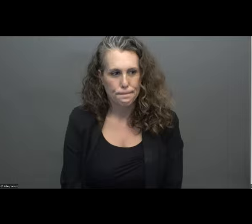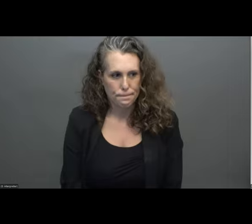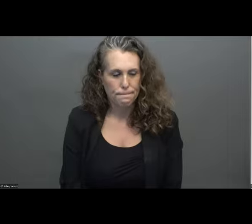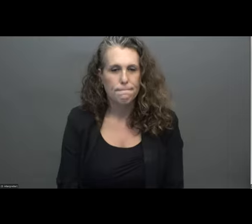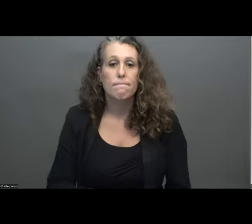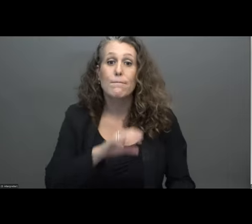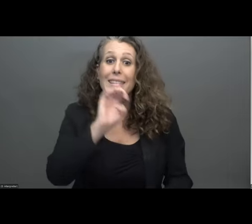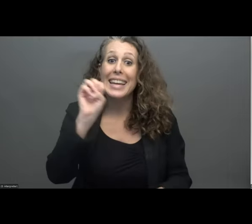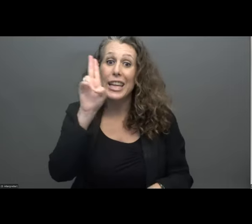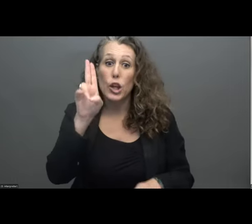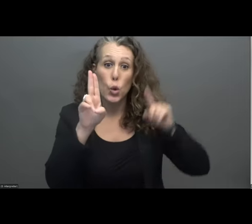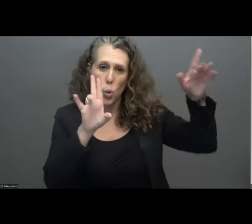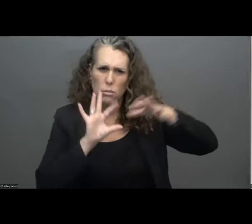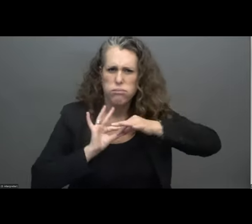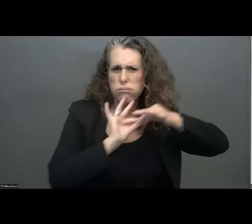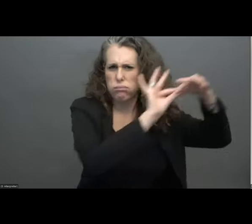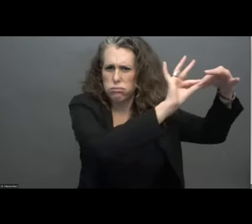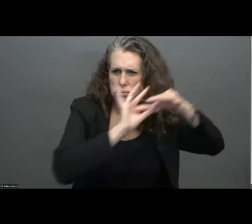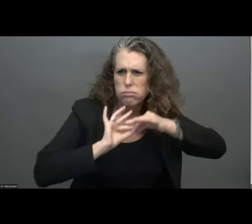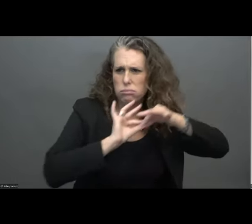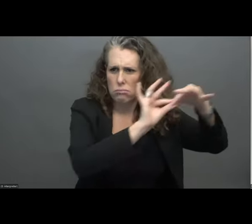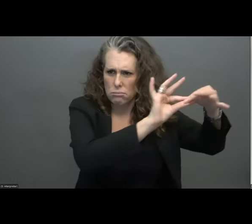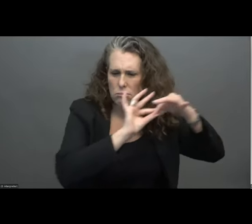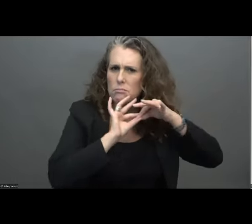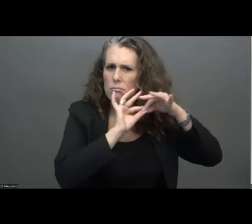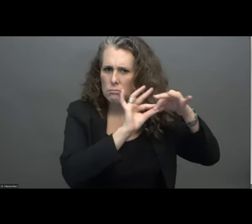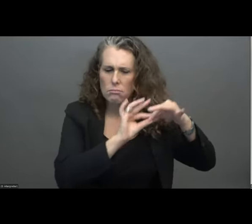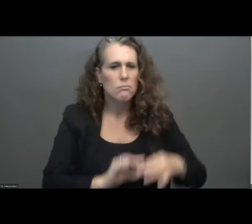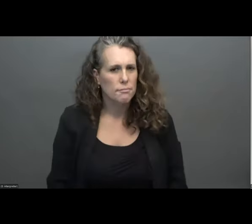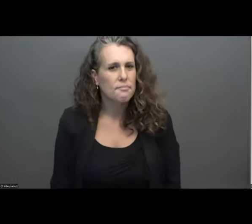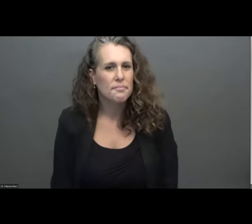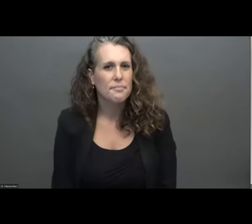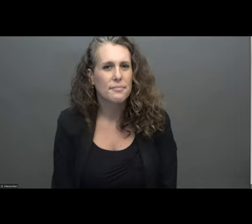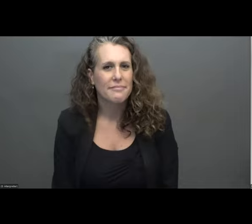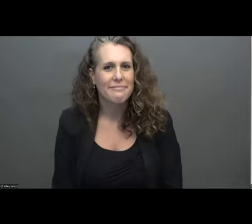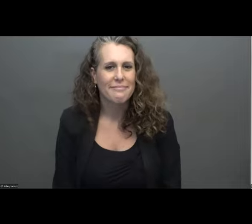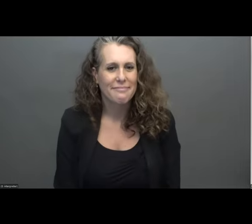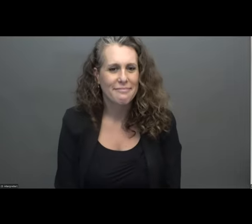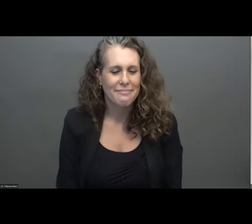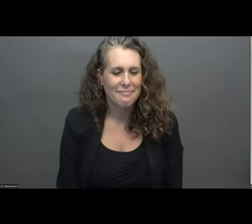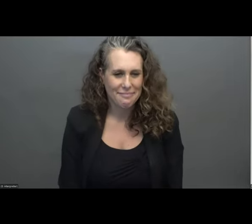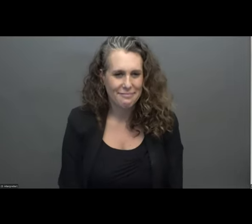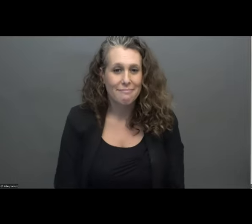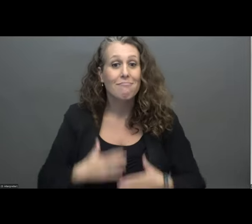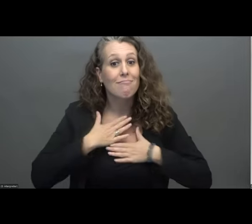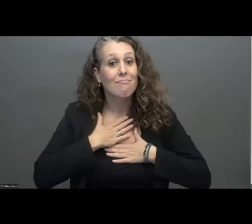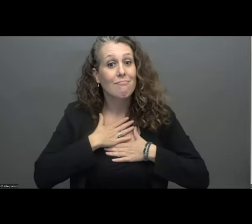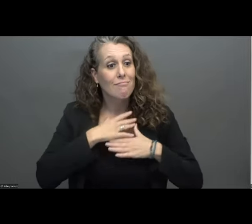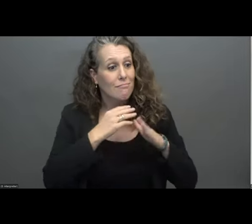the Kappa Gamma Ray 16:09:32 said me. 16:09:32 The link today, 16:09:37 the kitchen, inclusion and move on